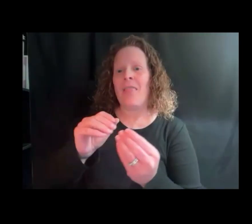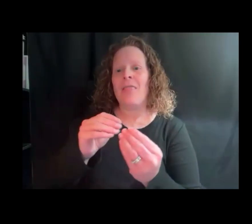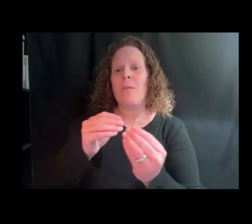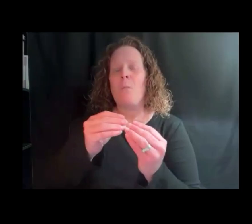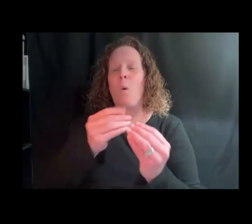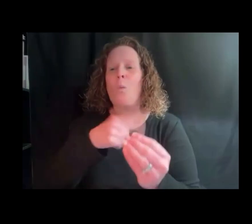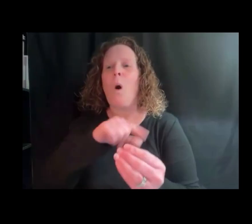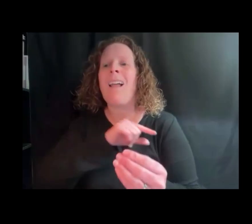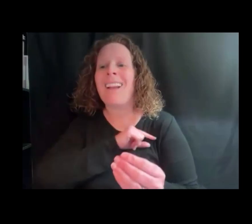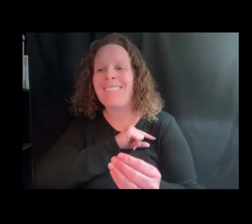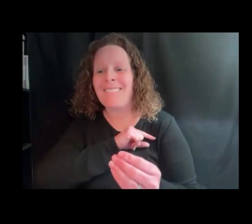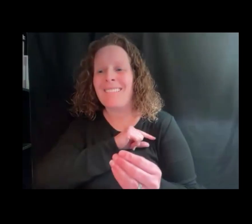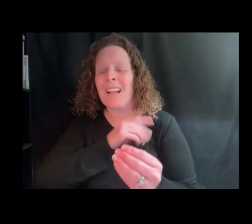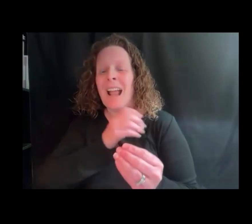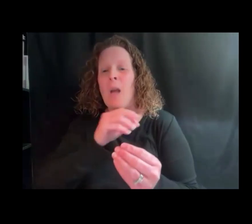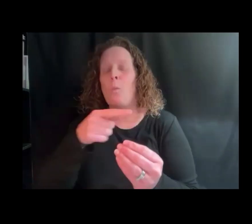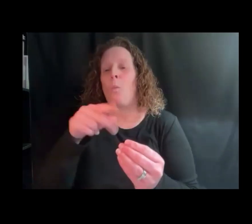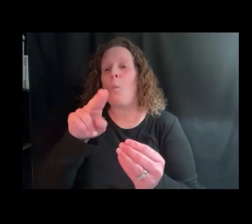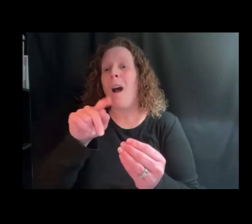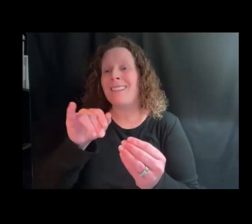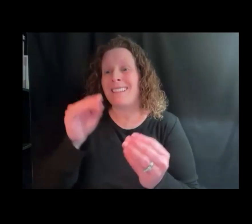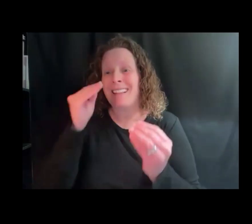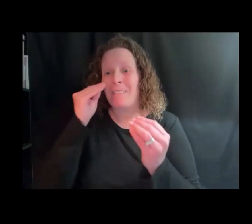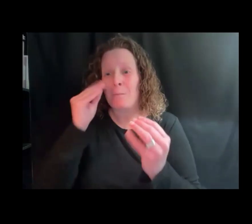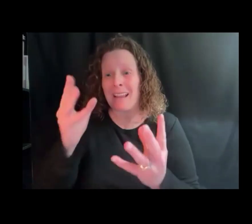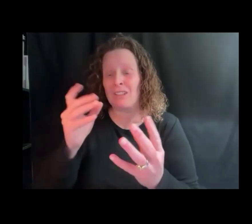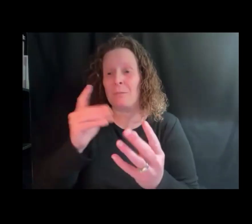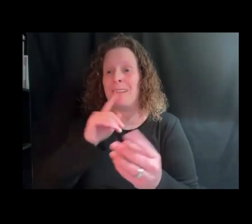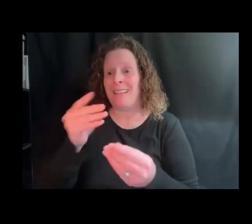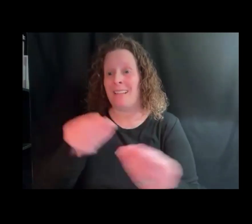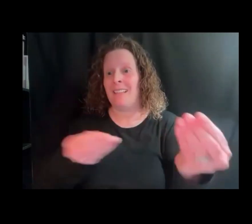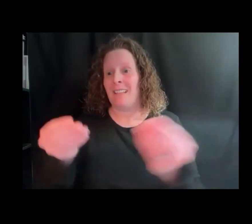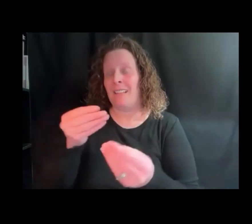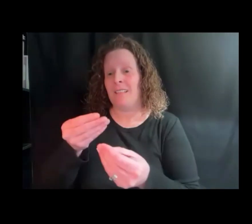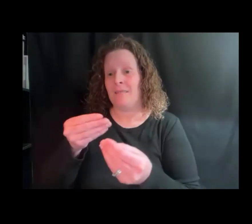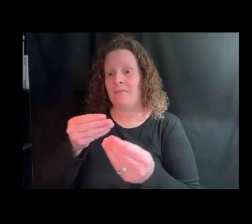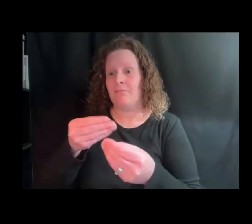in the EIPA the more qualified and the more